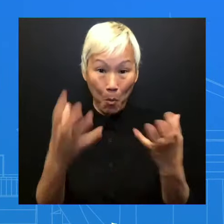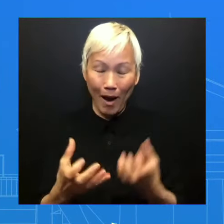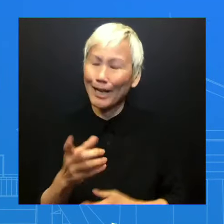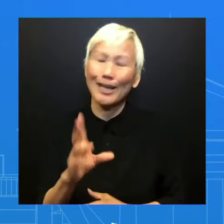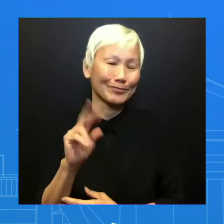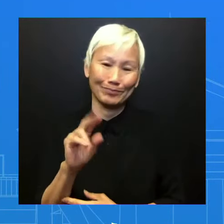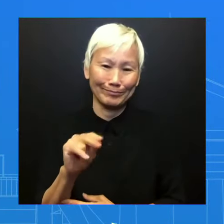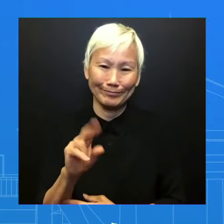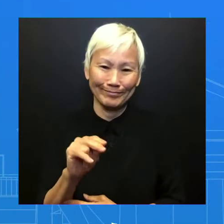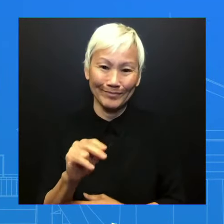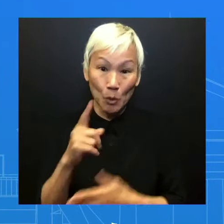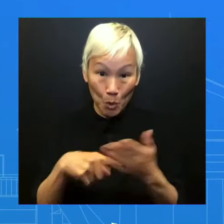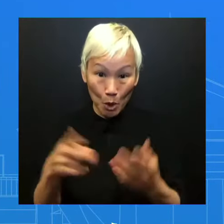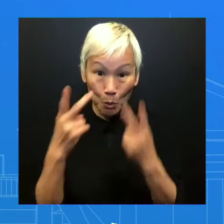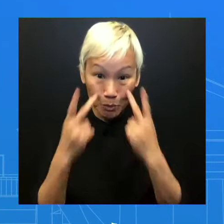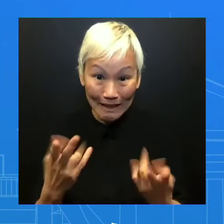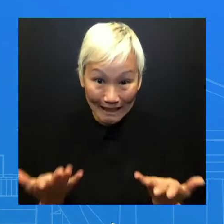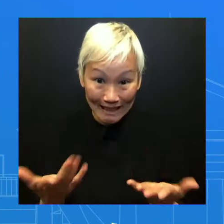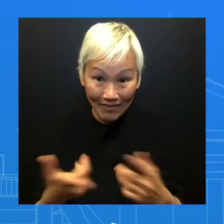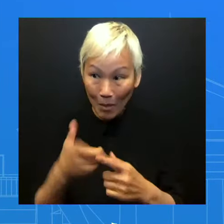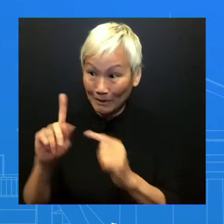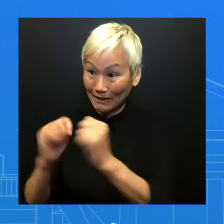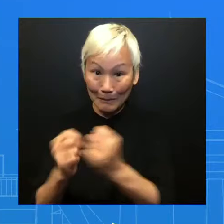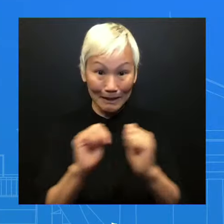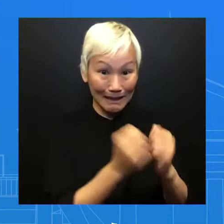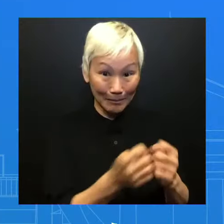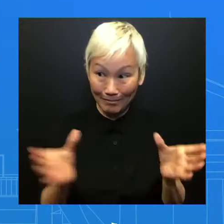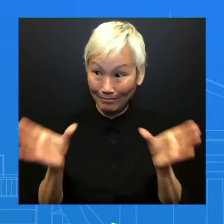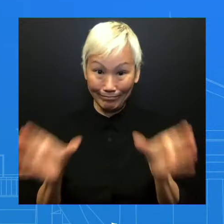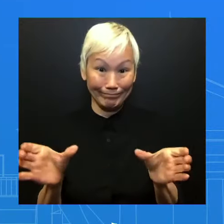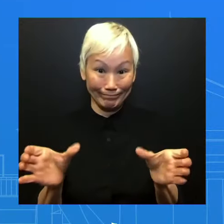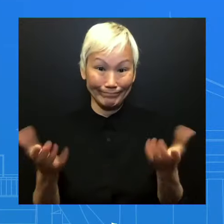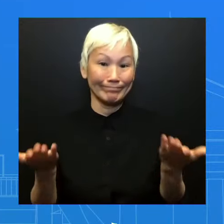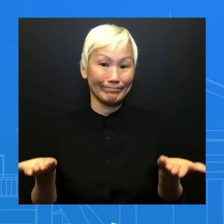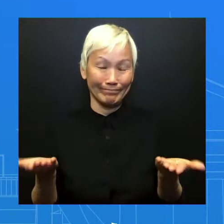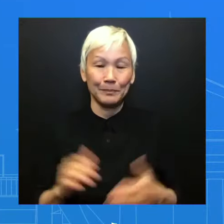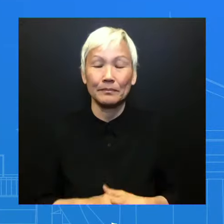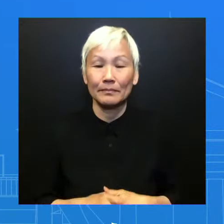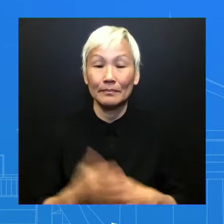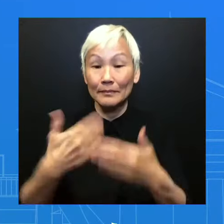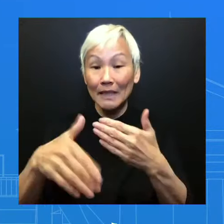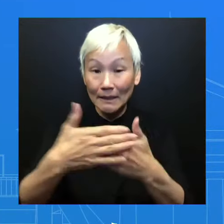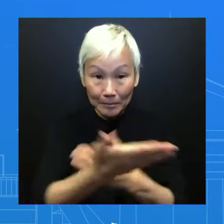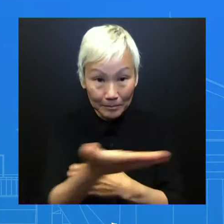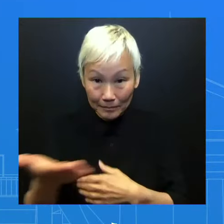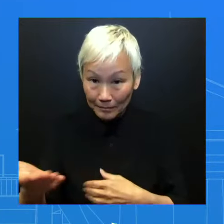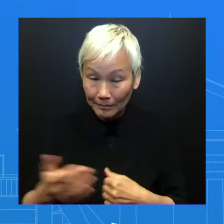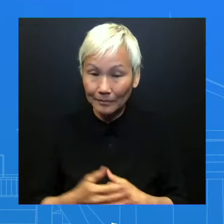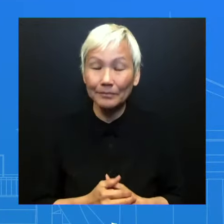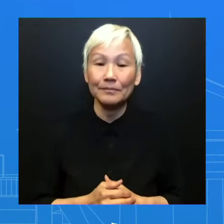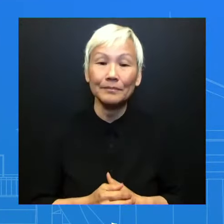Go ahead, Joey. And then I'll come back down. The Press: Thanks, Karine. Secre- -- Treasury Secretary Janet Yellen yesterday said she would be soon providing